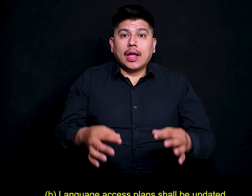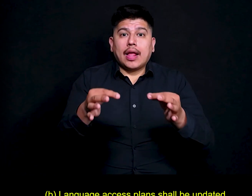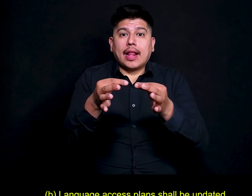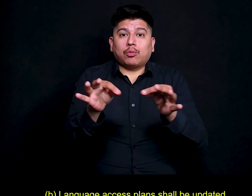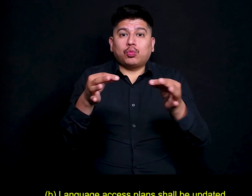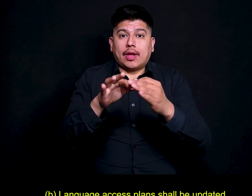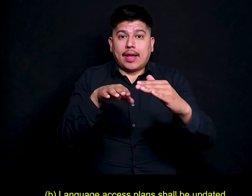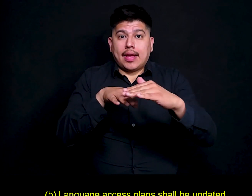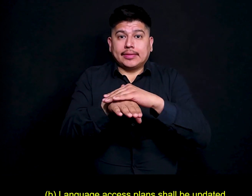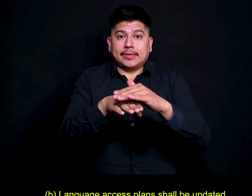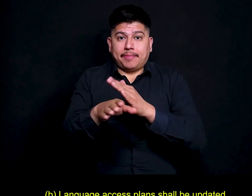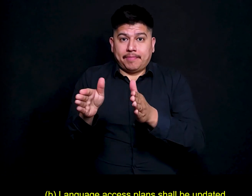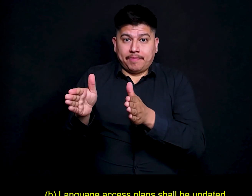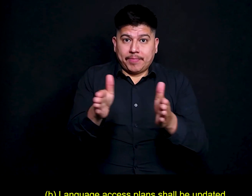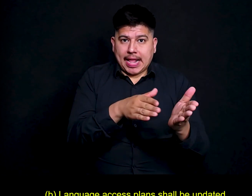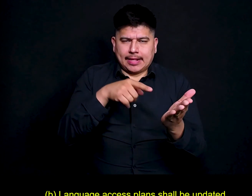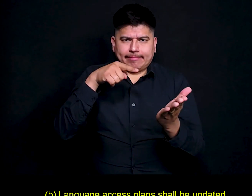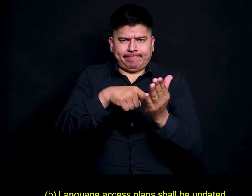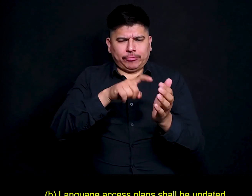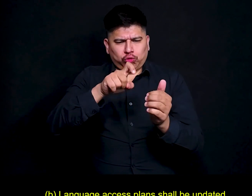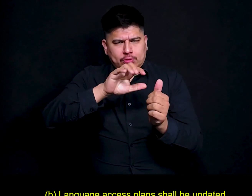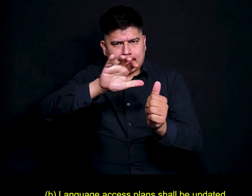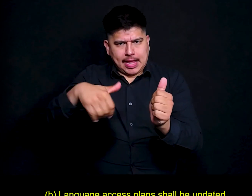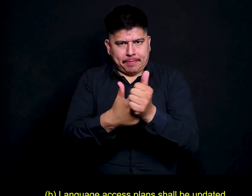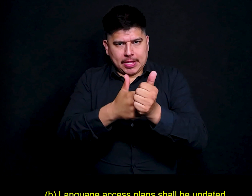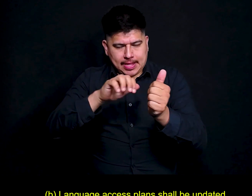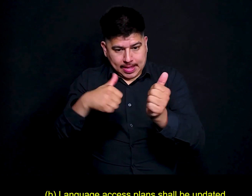(b) Language access plans shall be updated